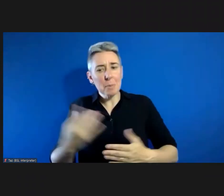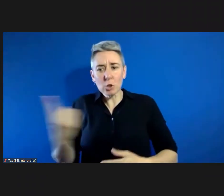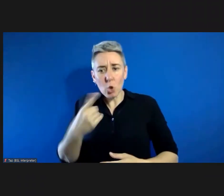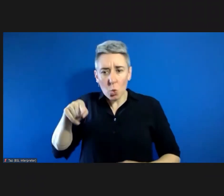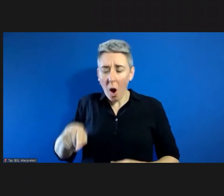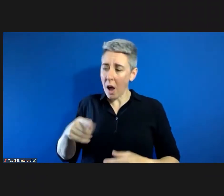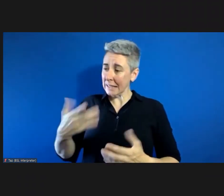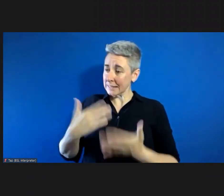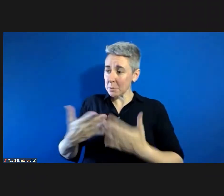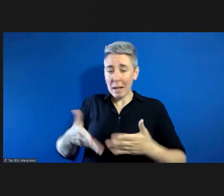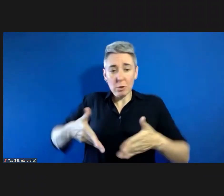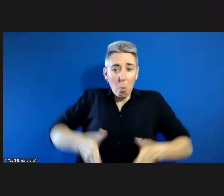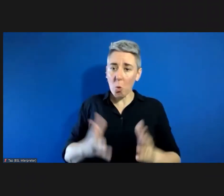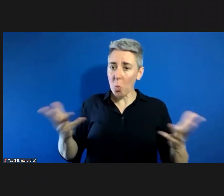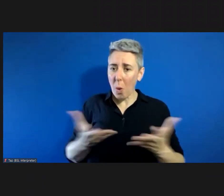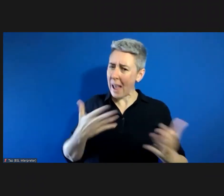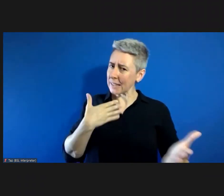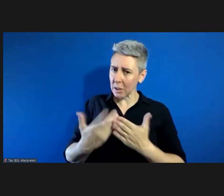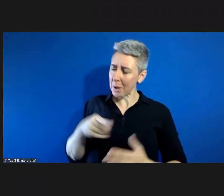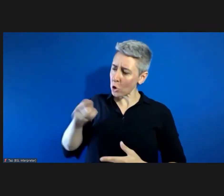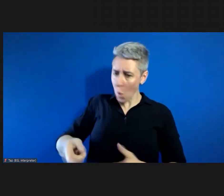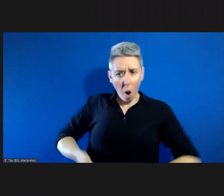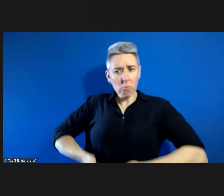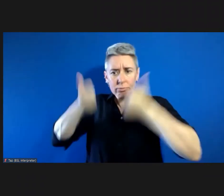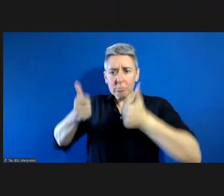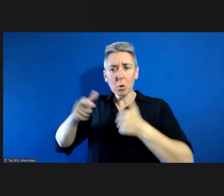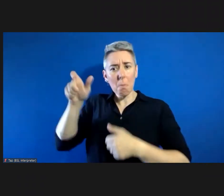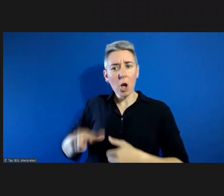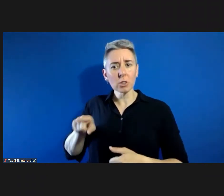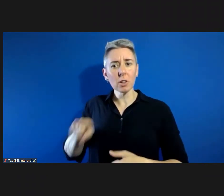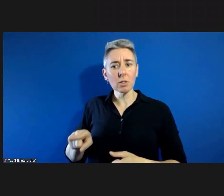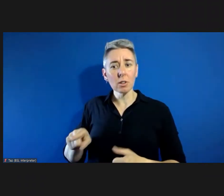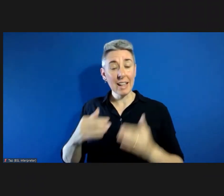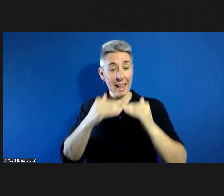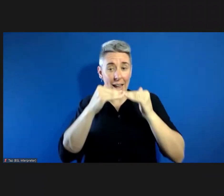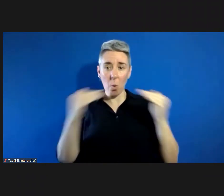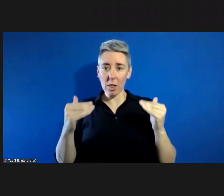I was taught that equality is not selective, and I repeat that equality is not selective.